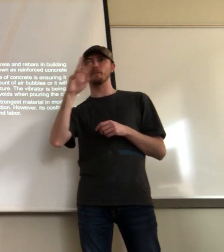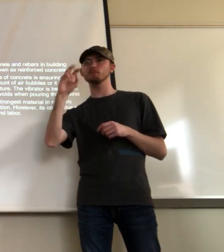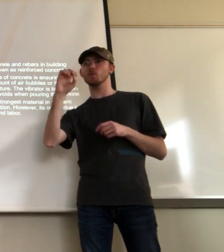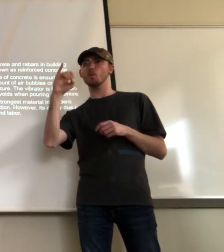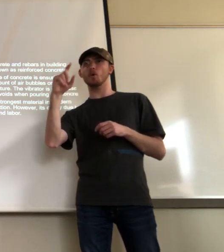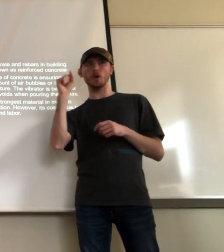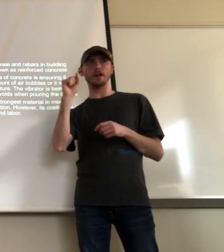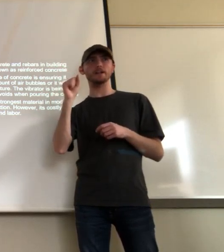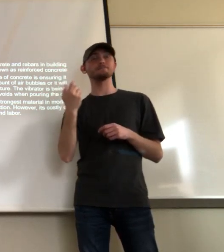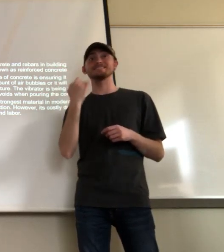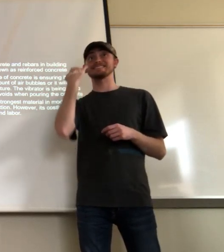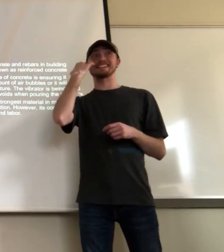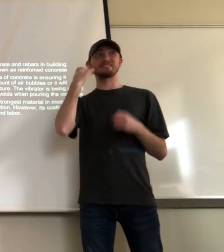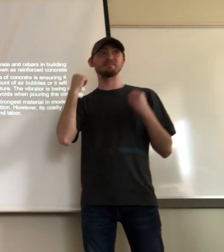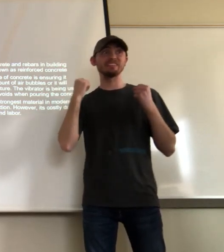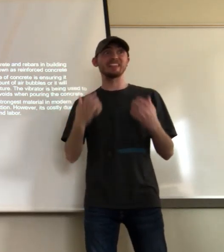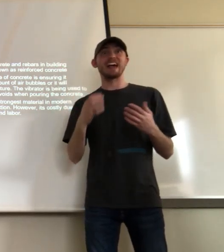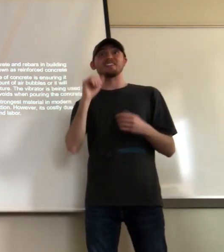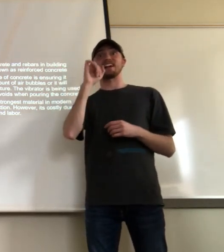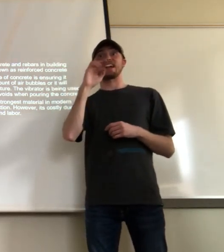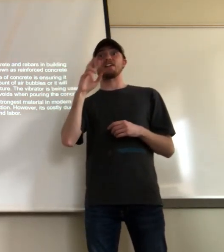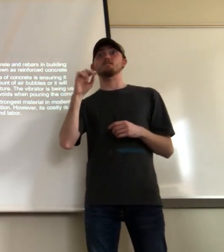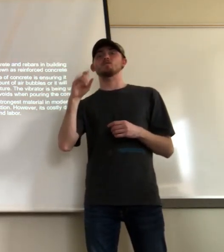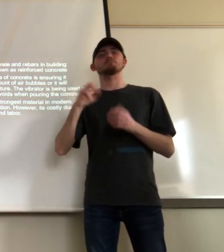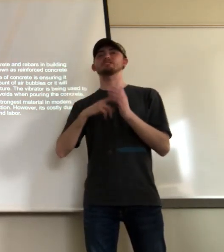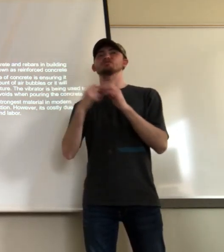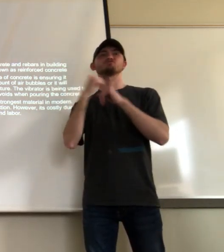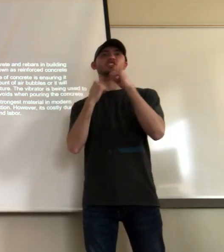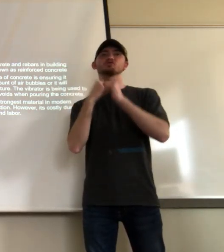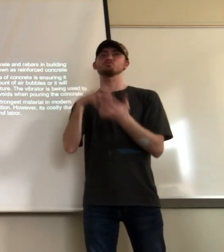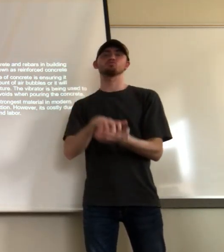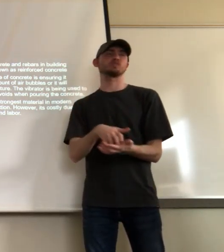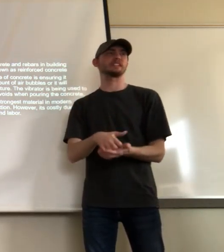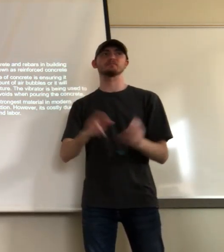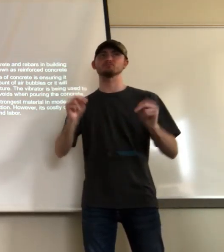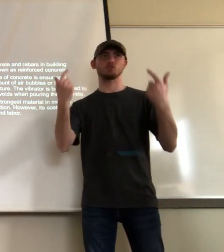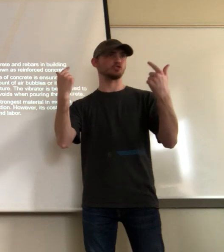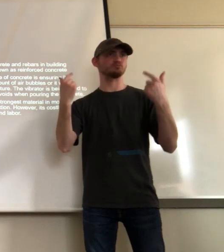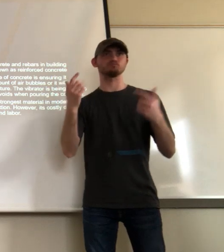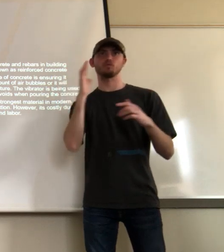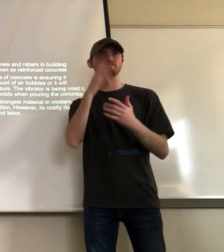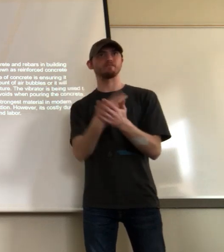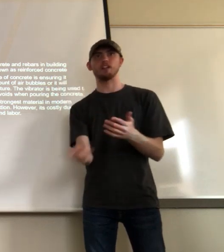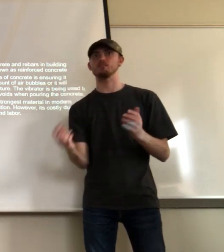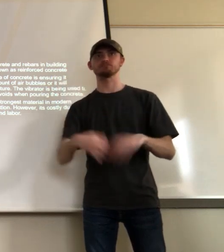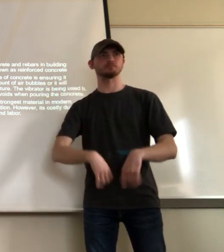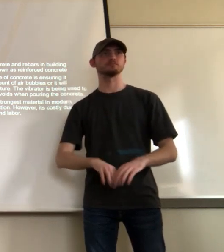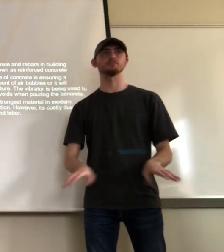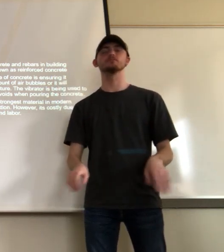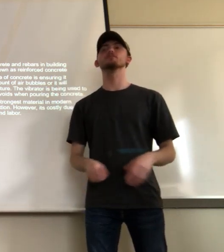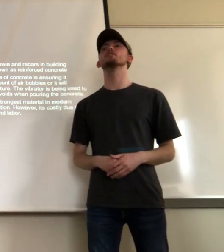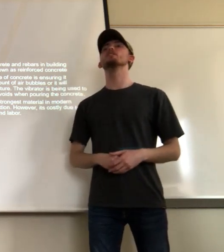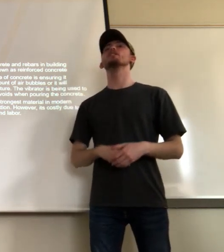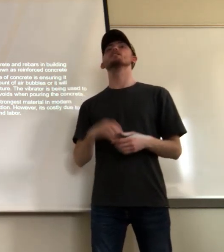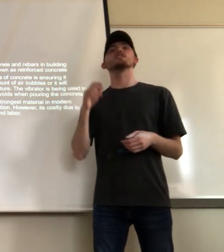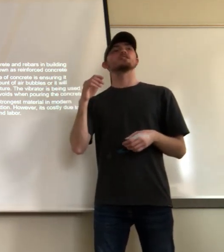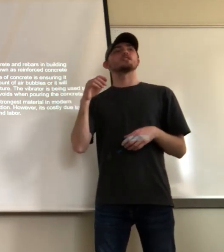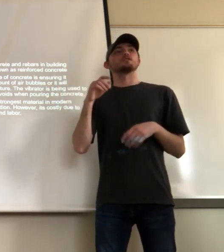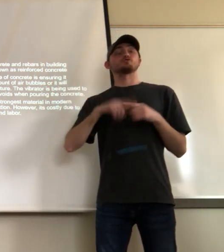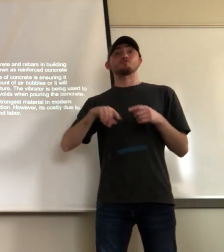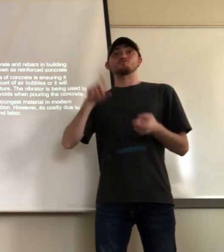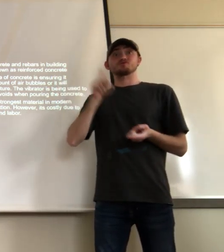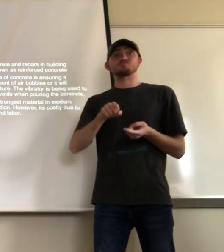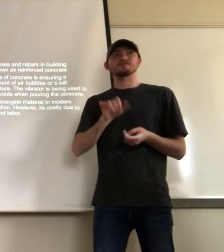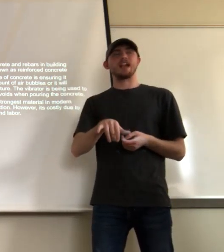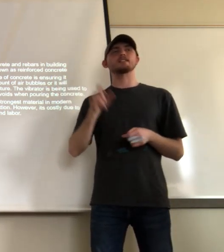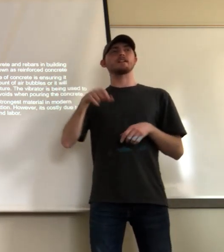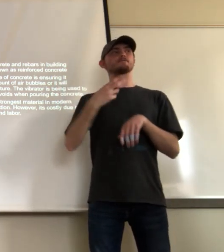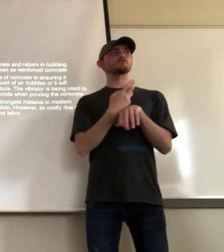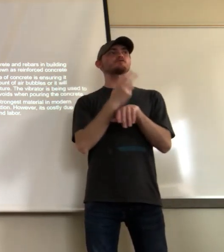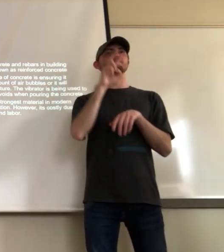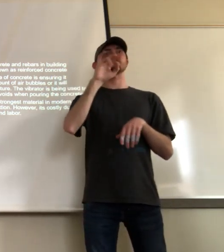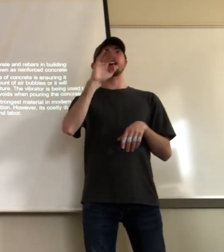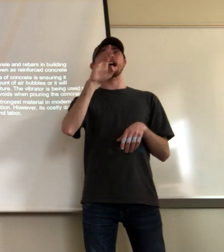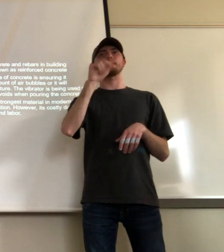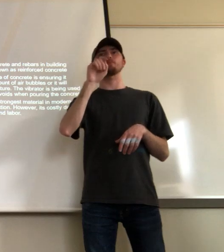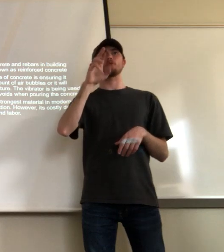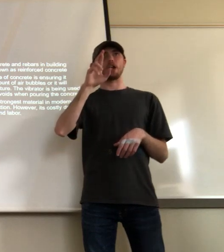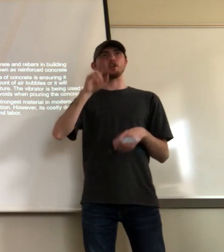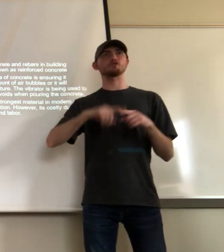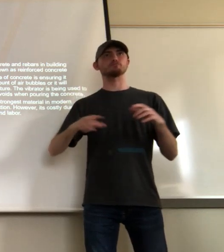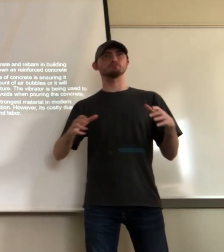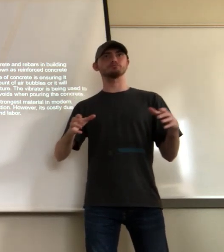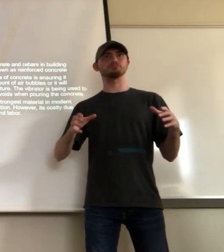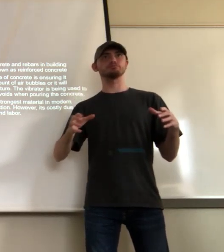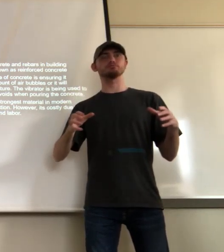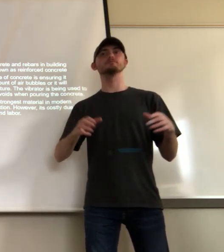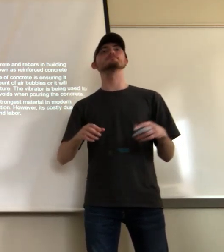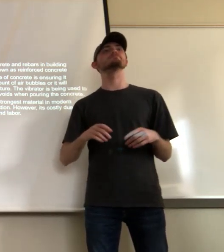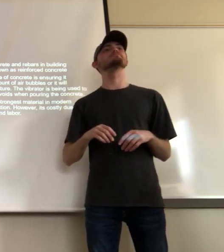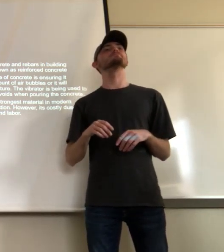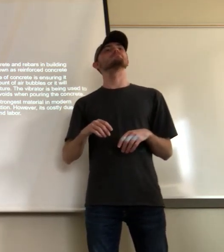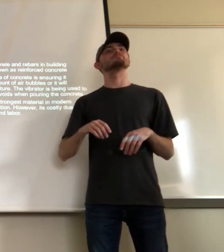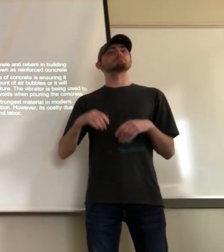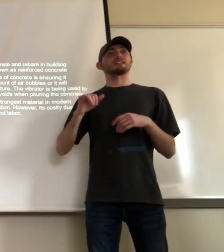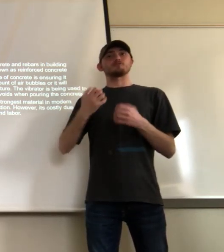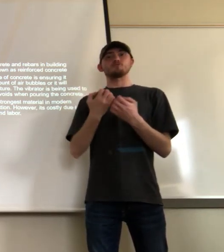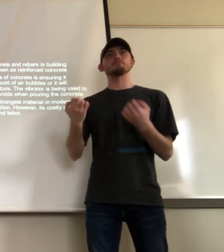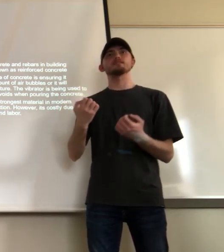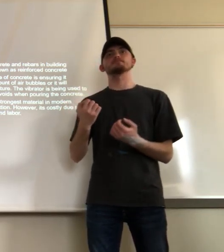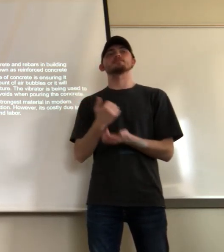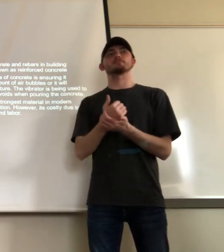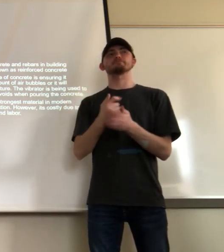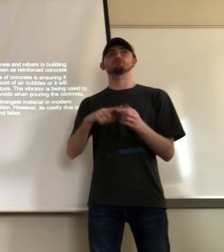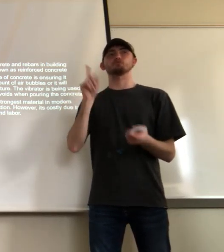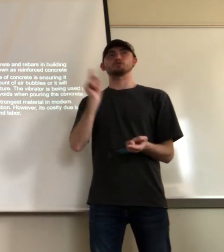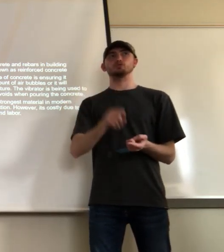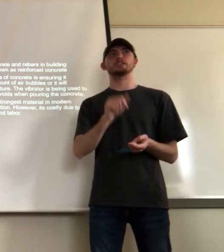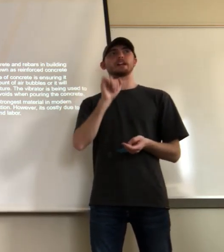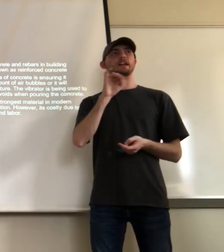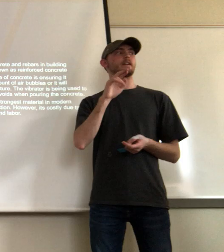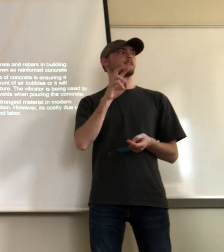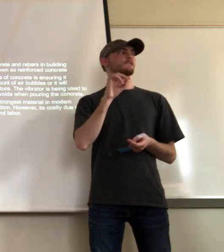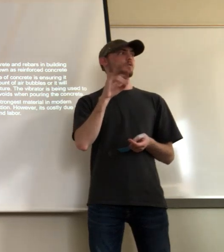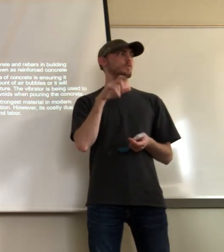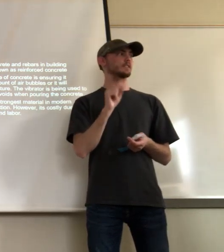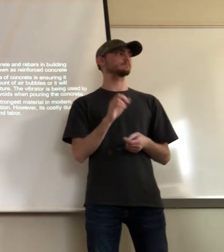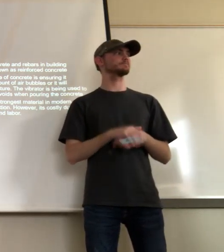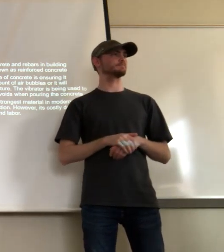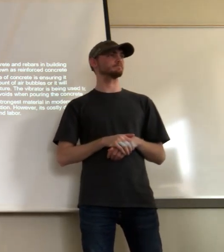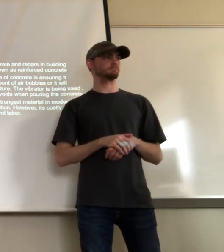The disadvantage of concrete is ensuring it minimize the amount of air bubbles (air voids) or it will weaken the structure. That's no good, the building will collapse.